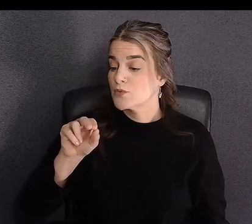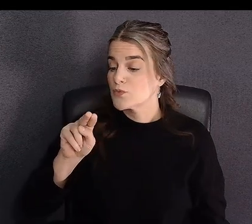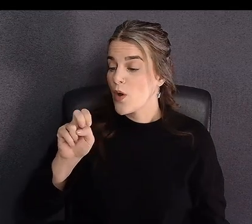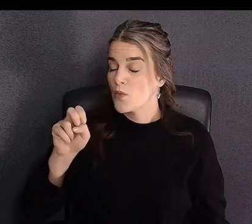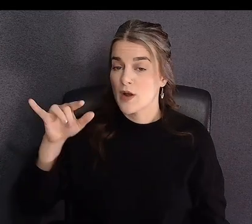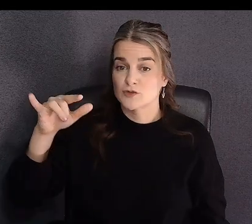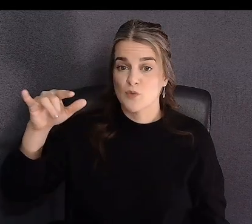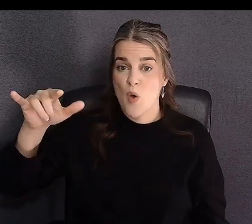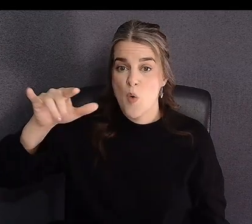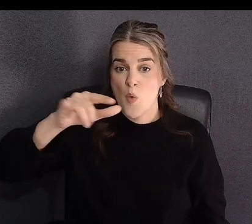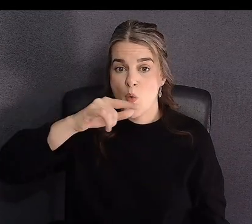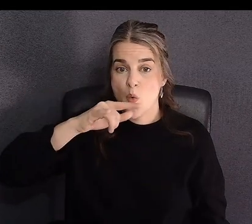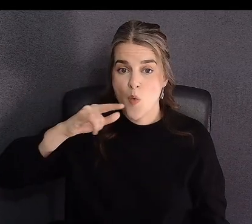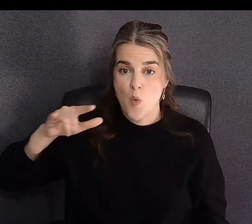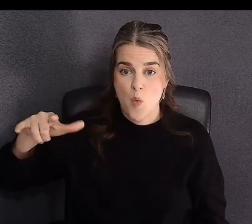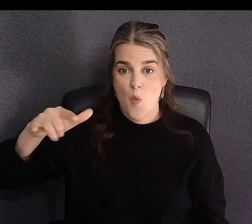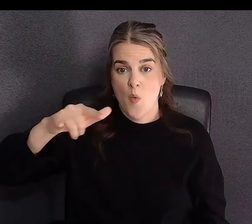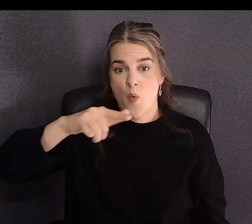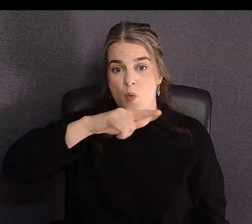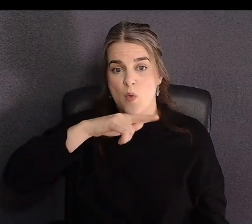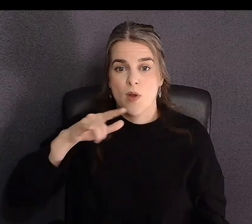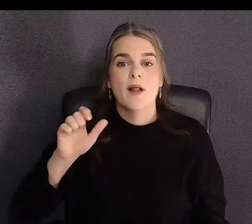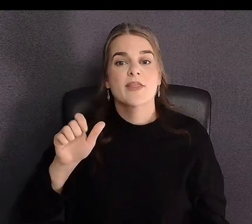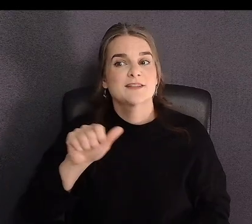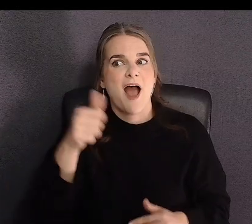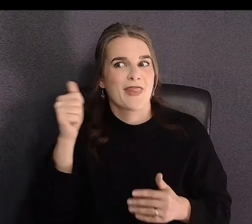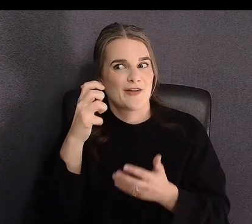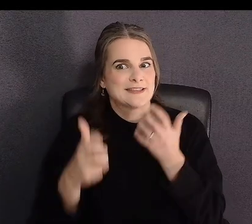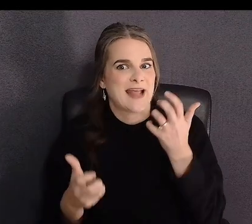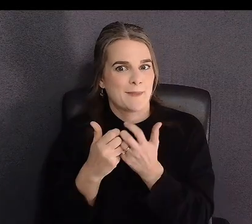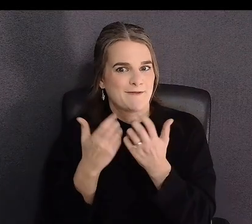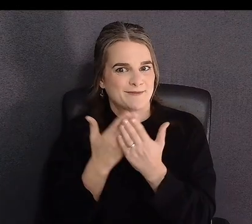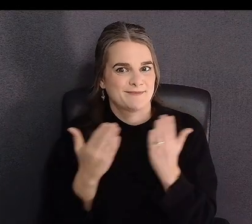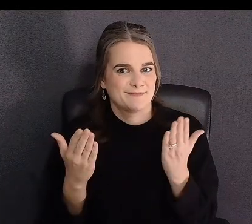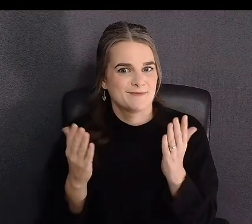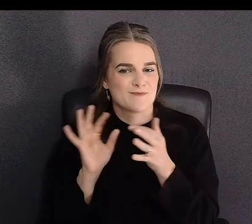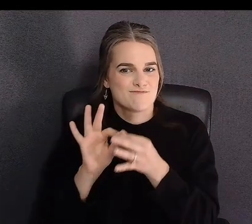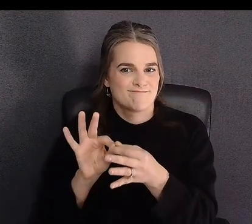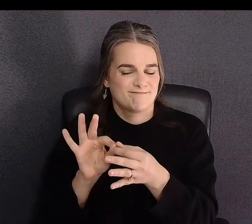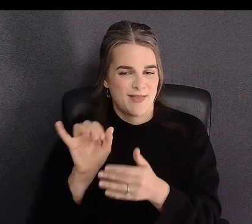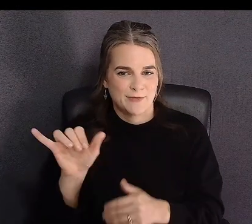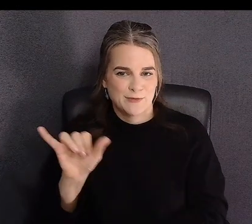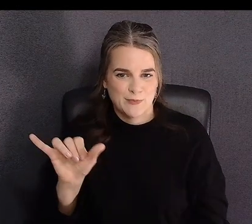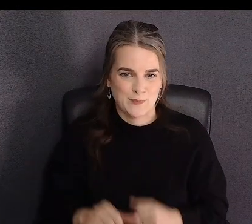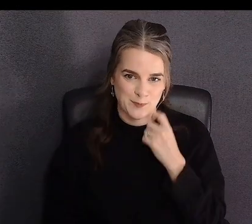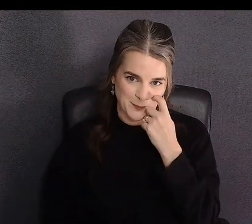And I know there's a lot of adaptive devices that relate to that as well.